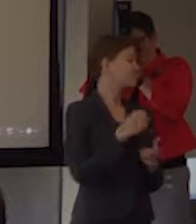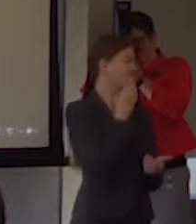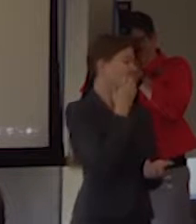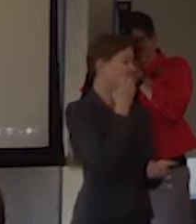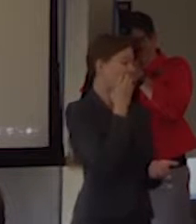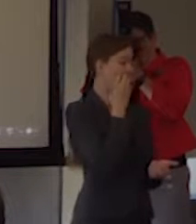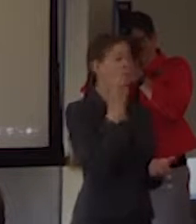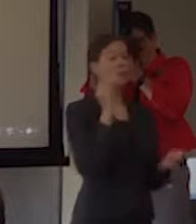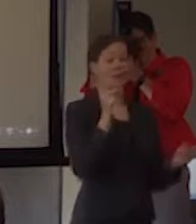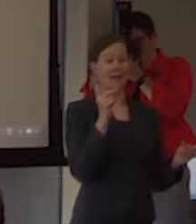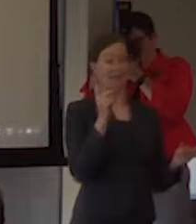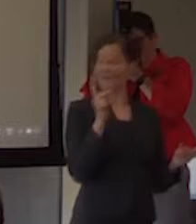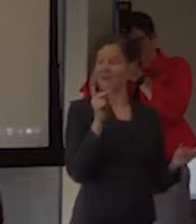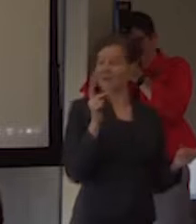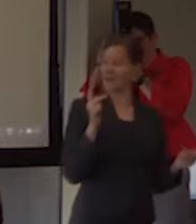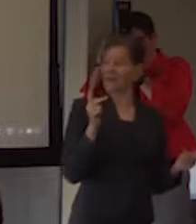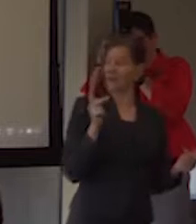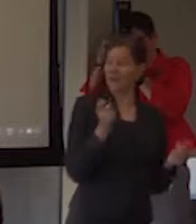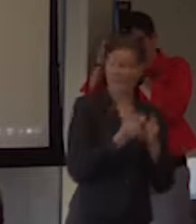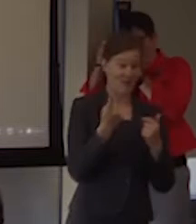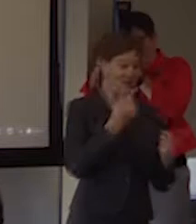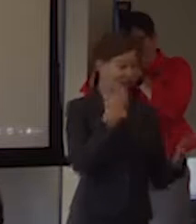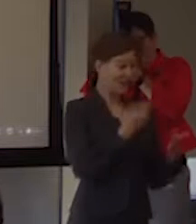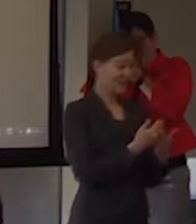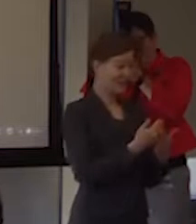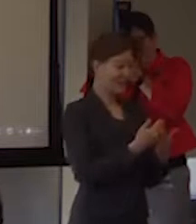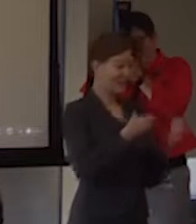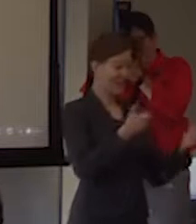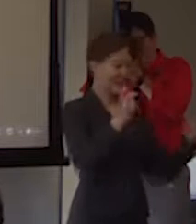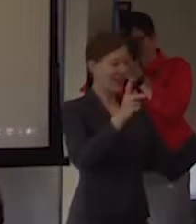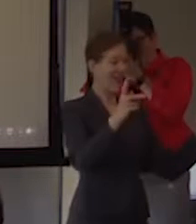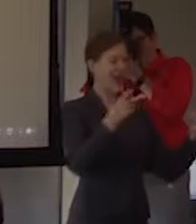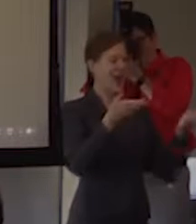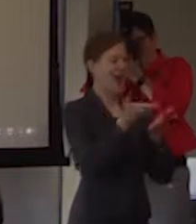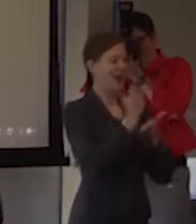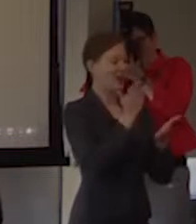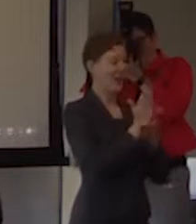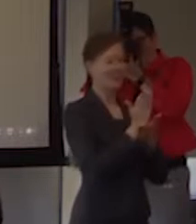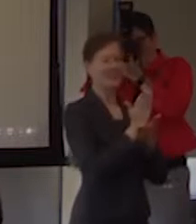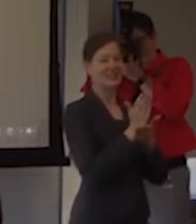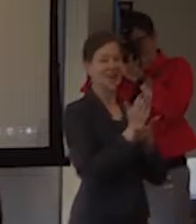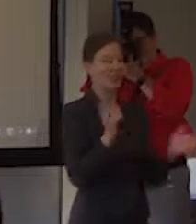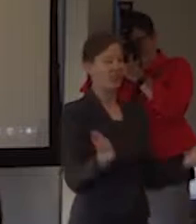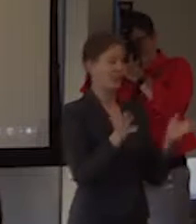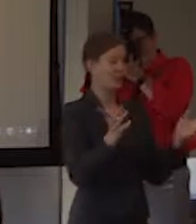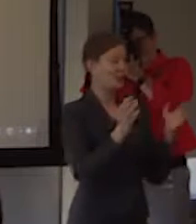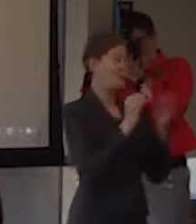Alright, I, uh, everybody good? Alright, well I encourage further conversation,